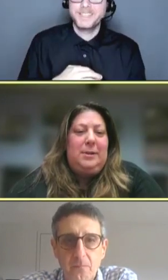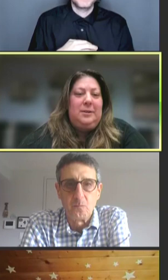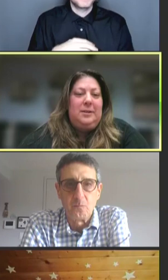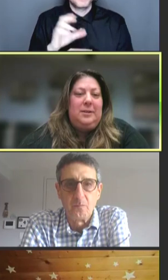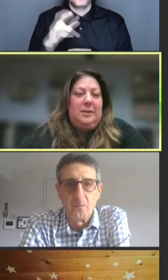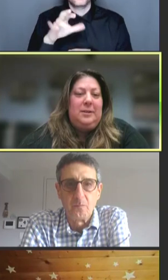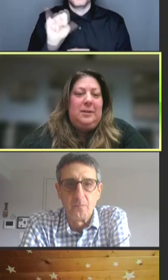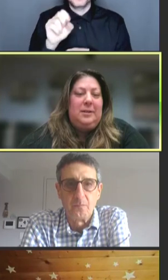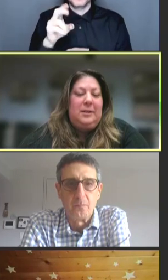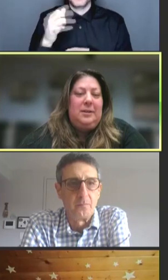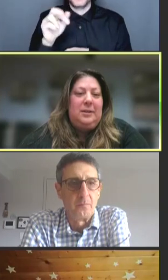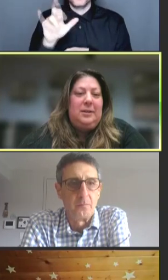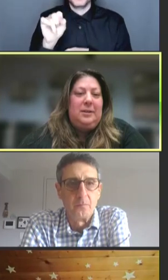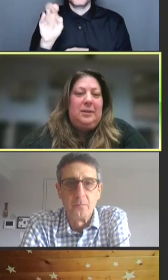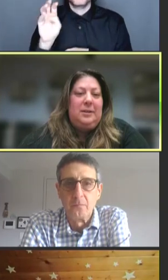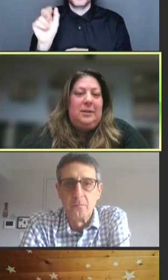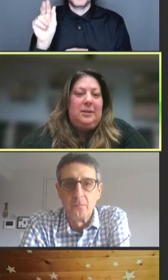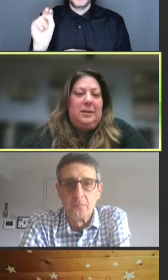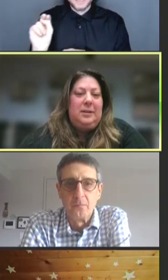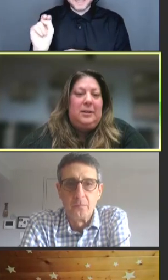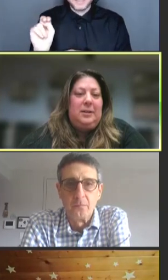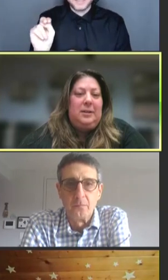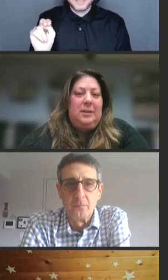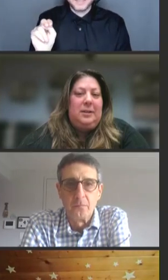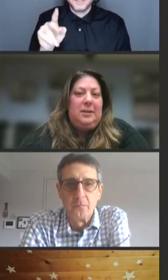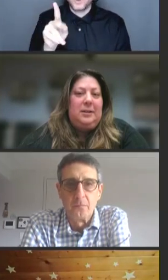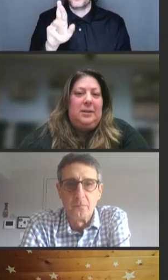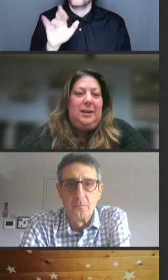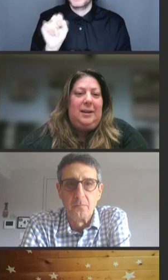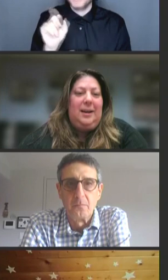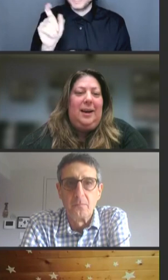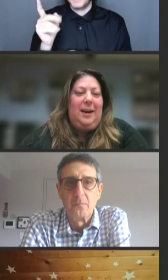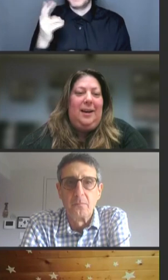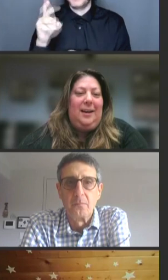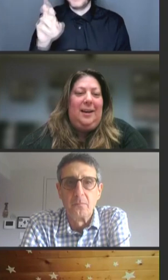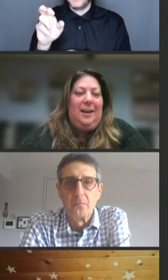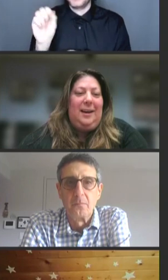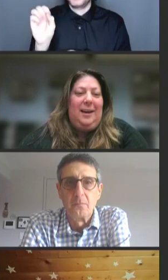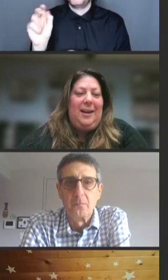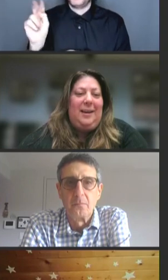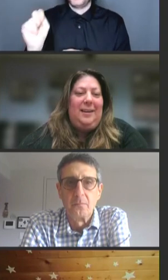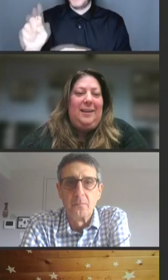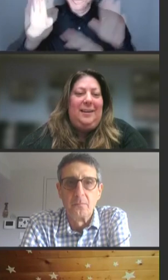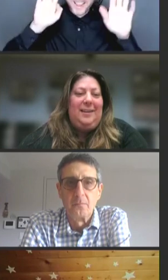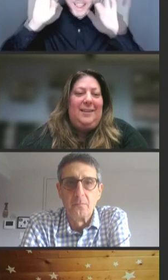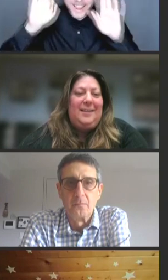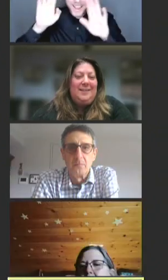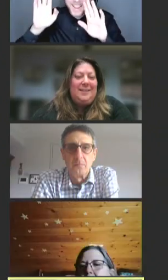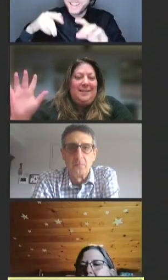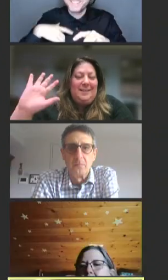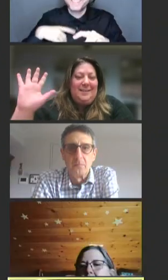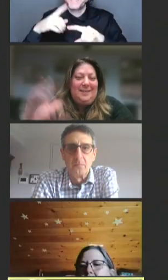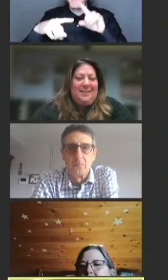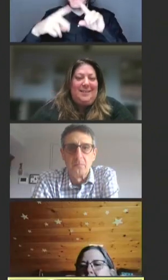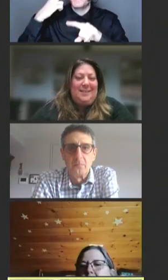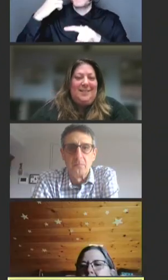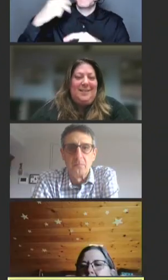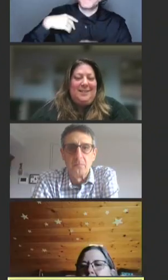Kris Ehresmann: Yes, present. Oh, I'm waving, but I guess I have too much backlight. But present.